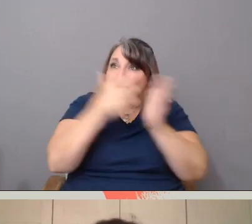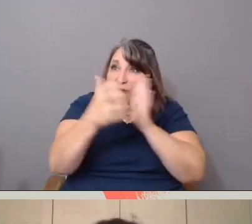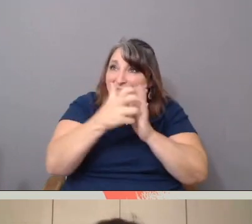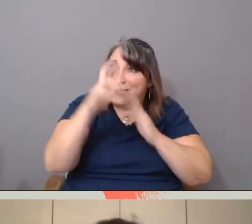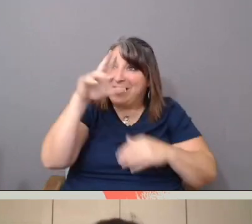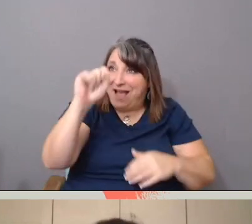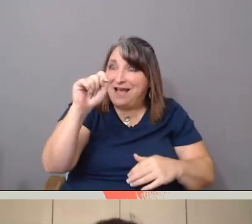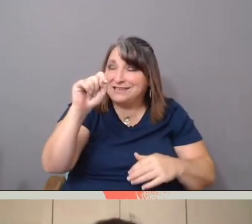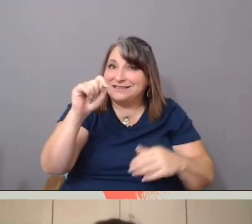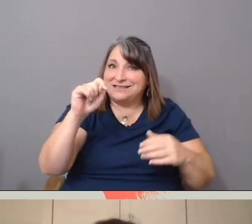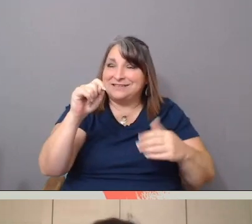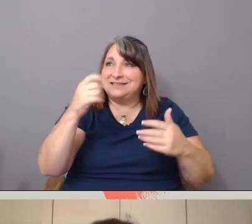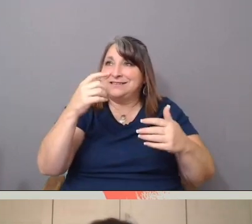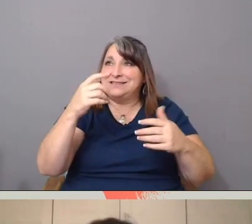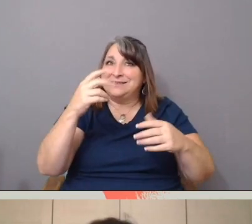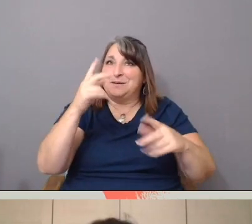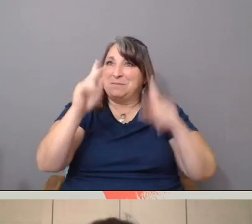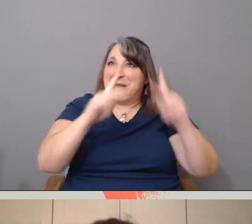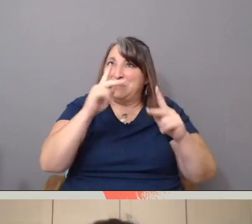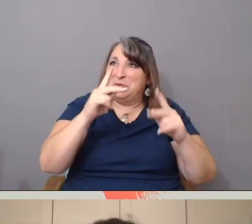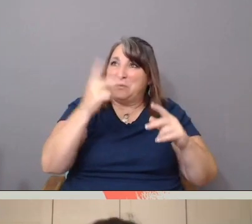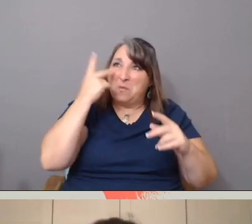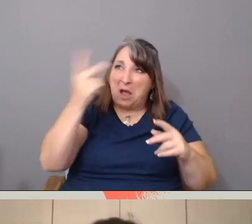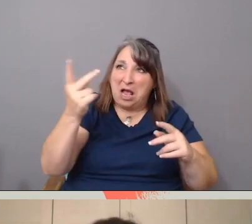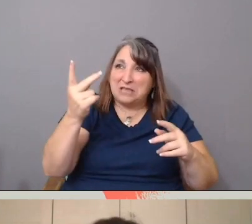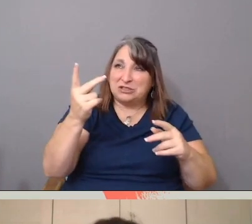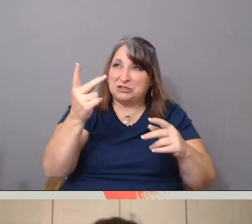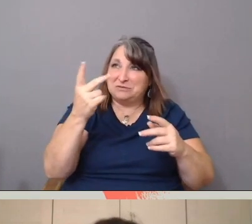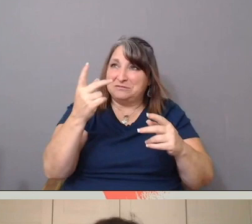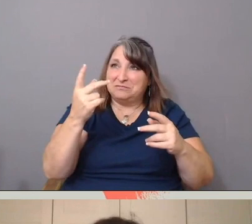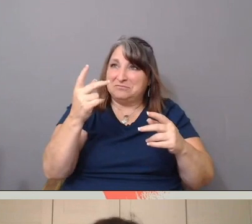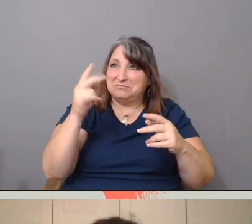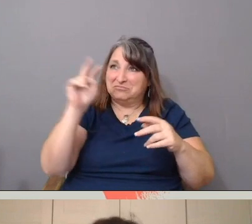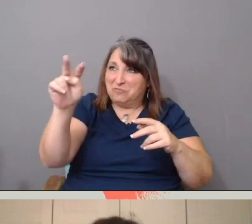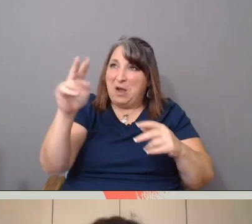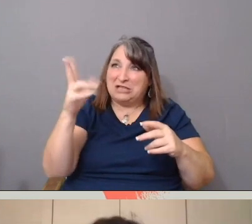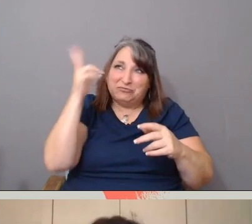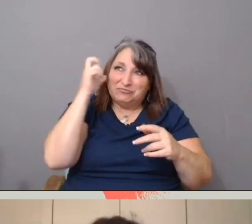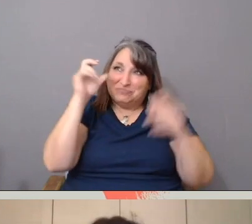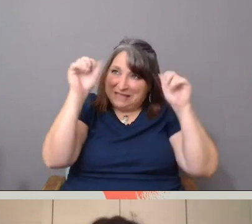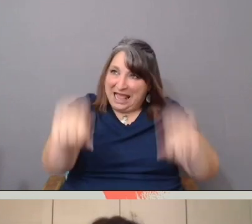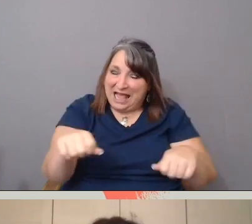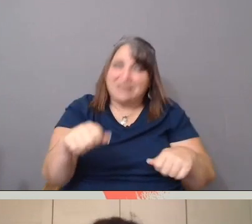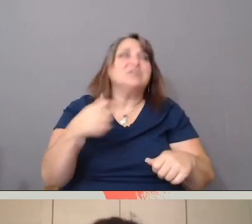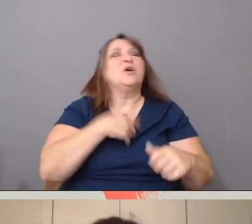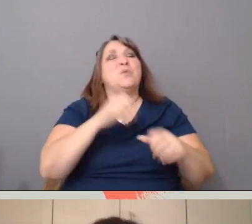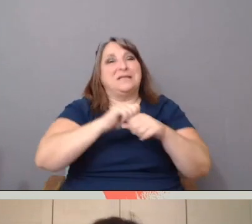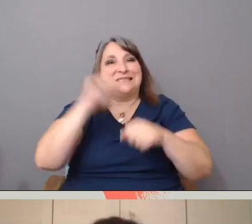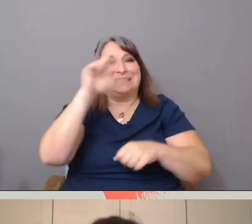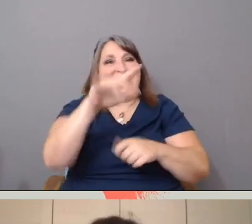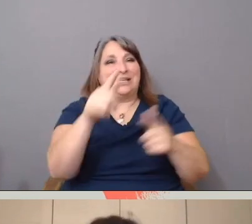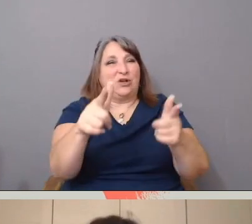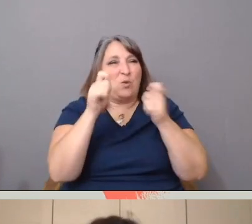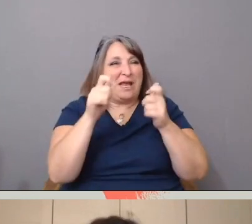And so we did send out for a quick audio description version